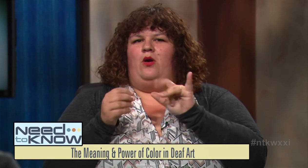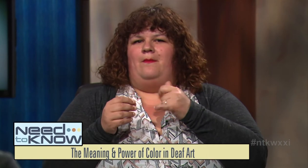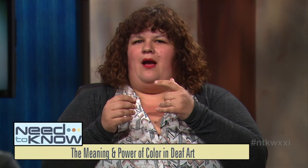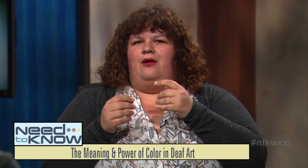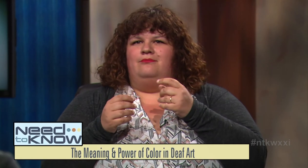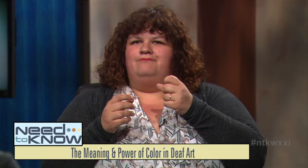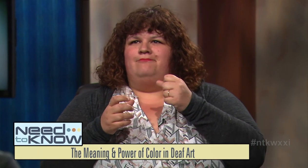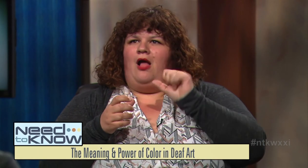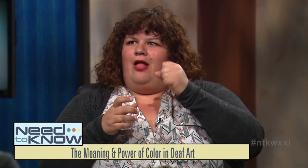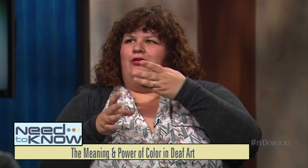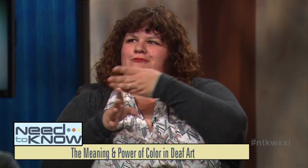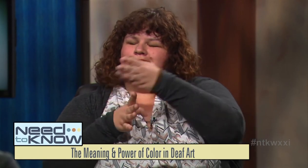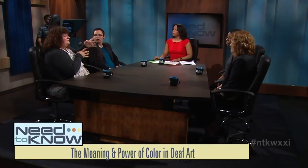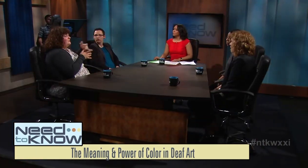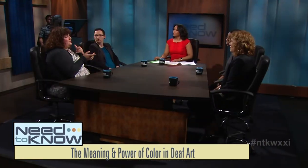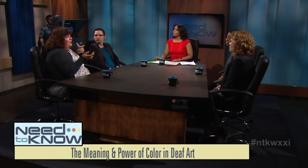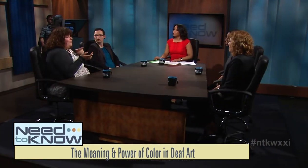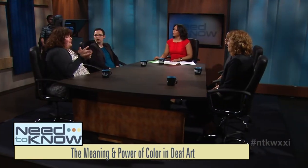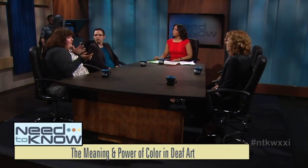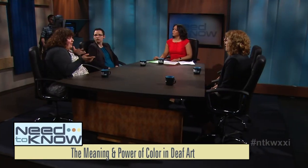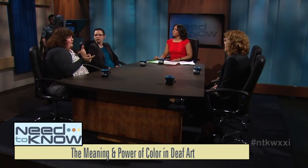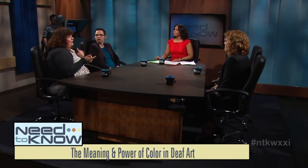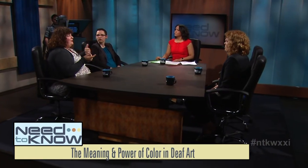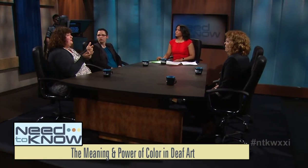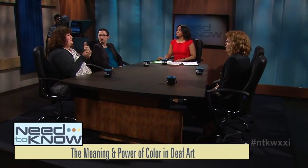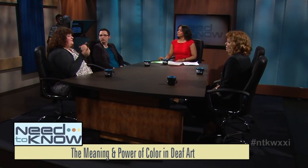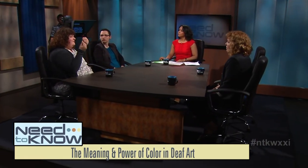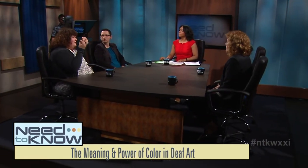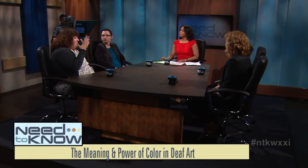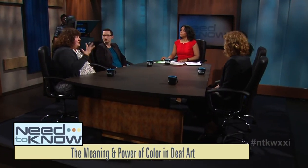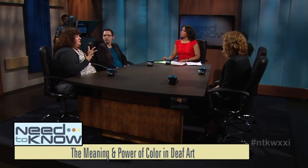NOT JUST BECAUSE I'M DEAF THERE ARE OTHER THINGS IN MY LIFE THAT